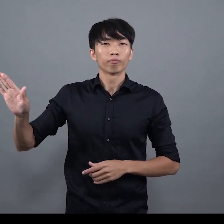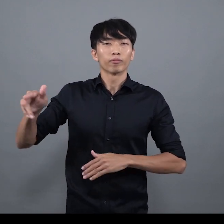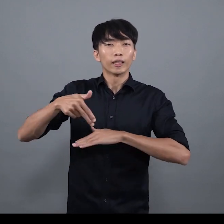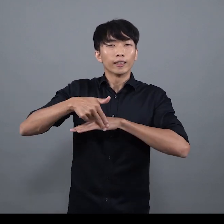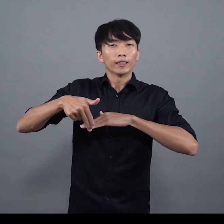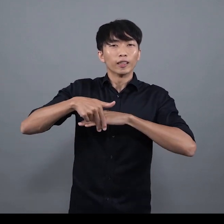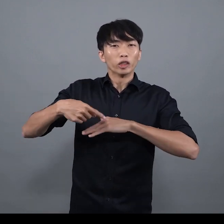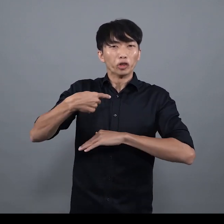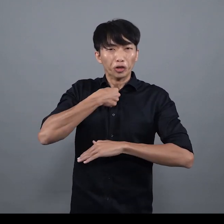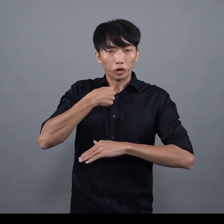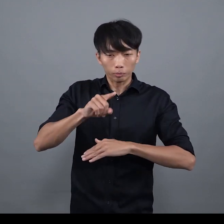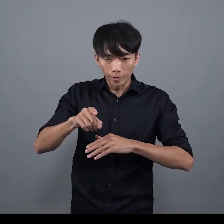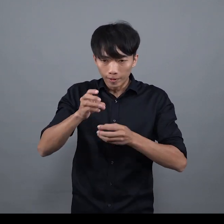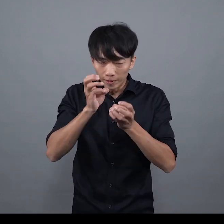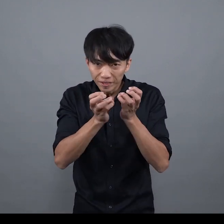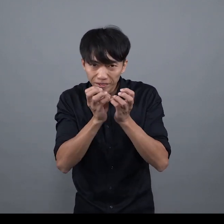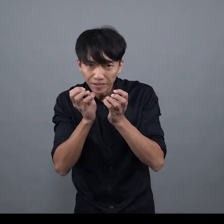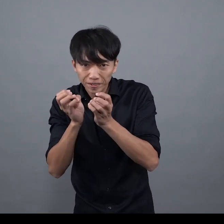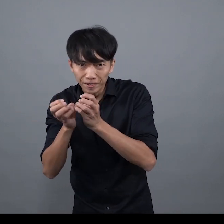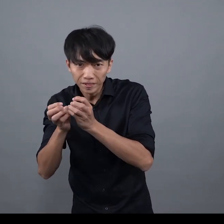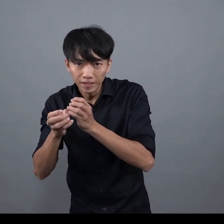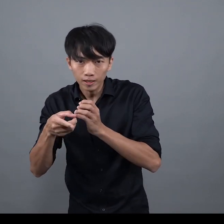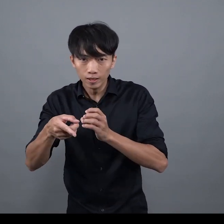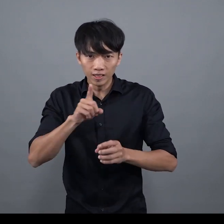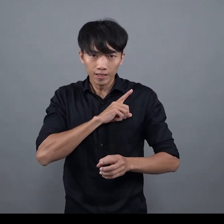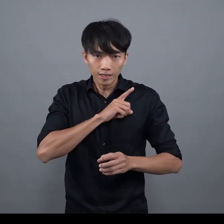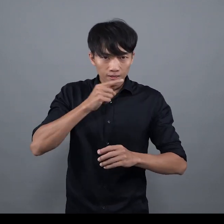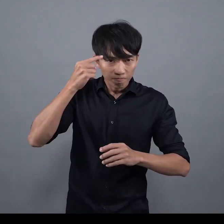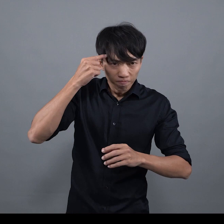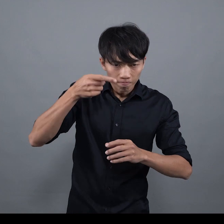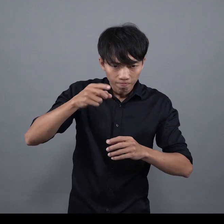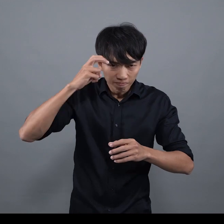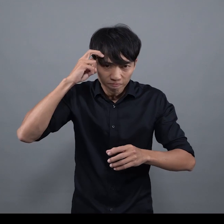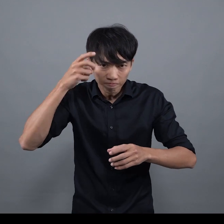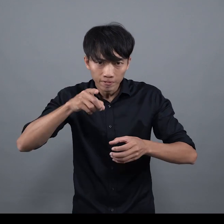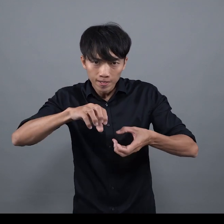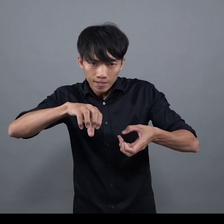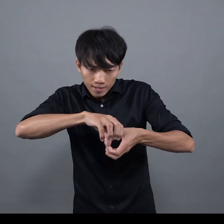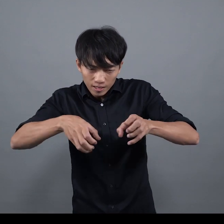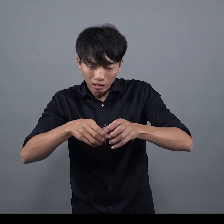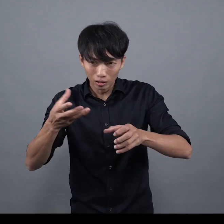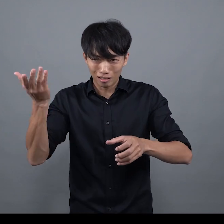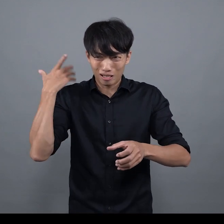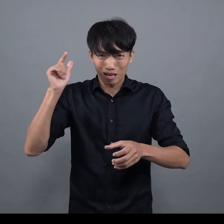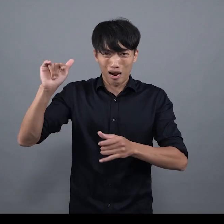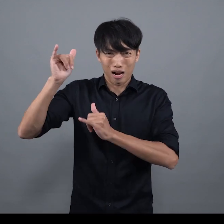Every time, he had to design by himself every detail